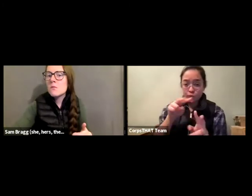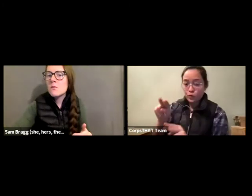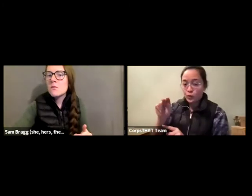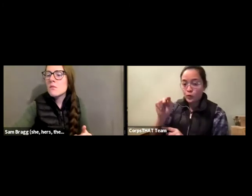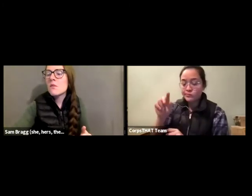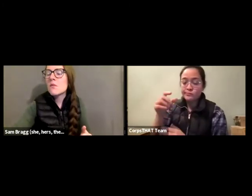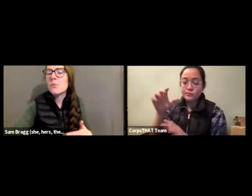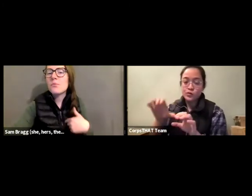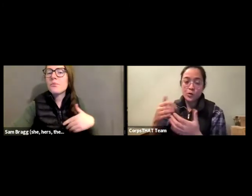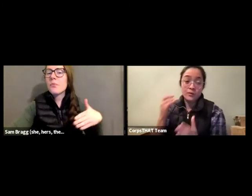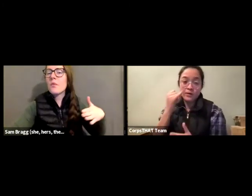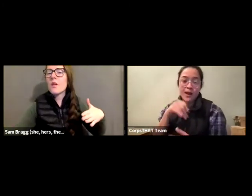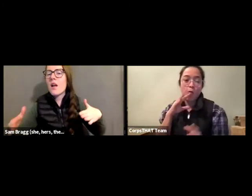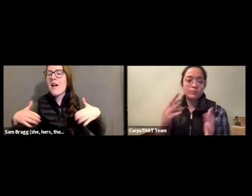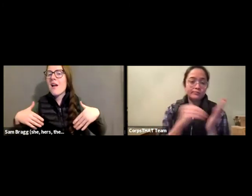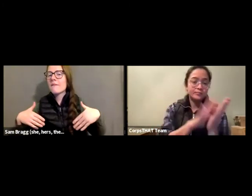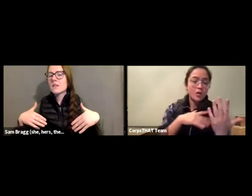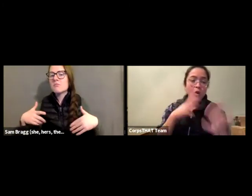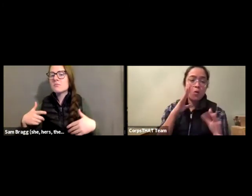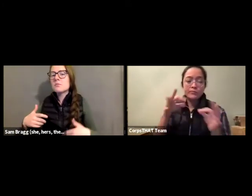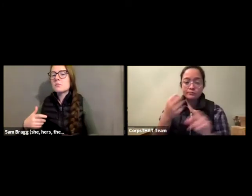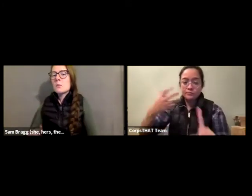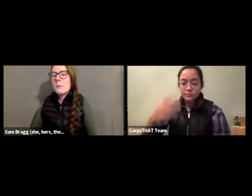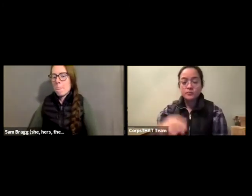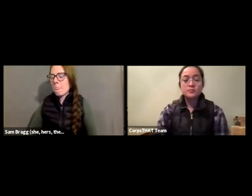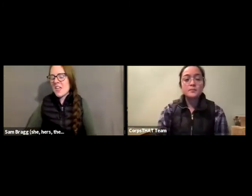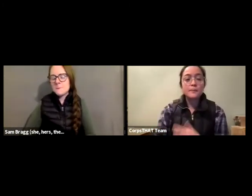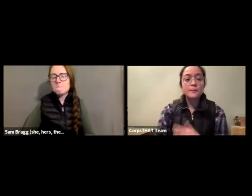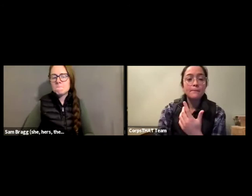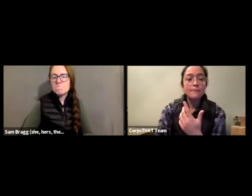lot of people have put comments in the chat and I’ve already kind of recorded